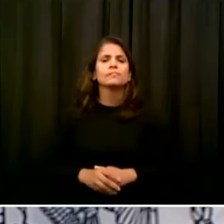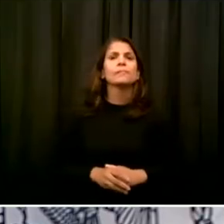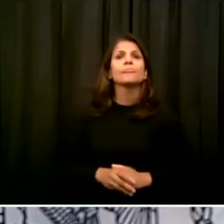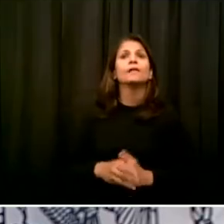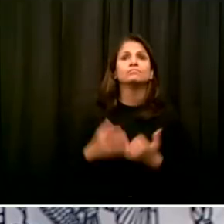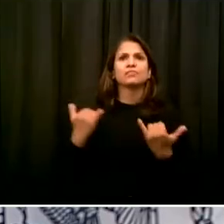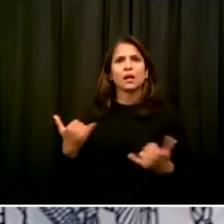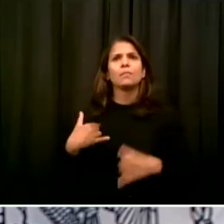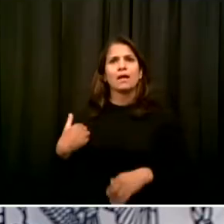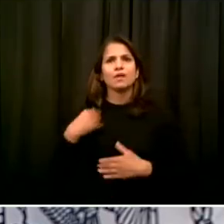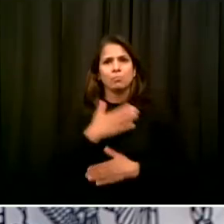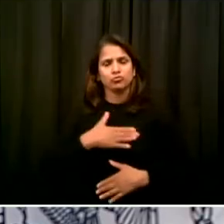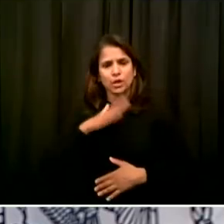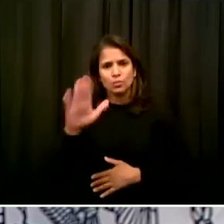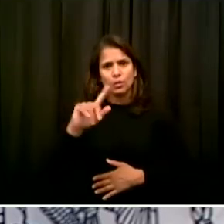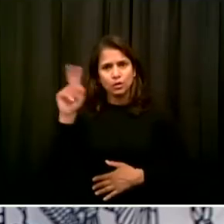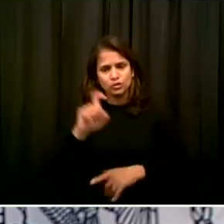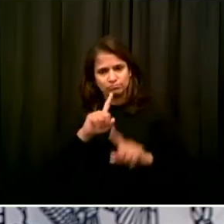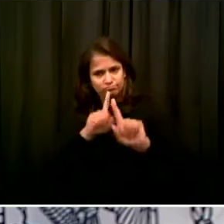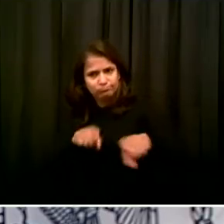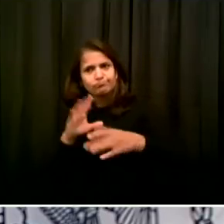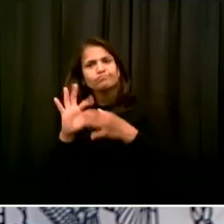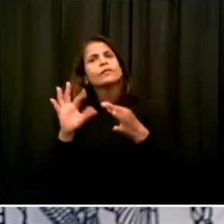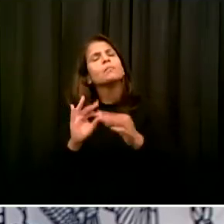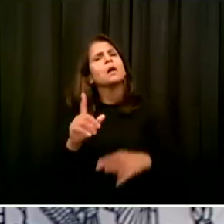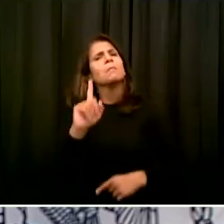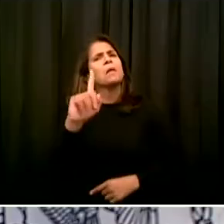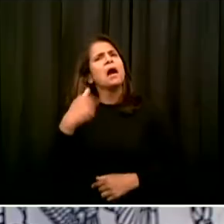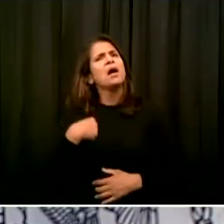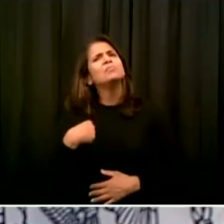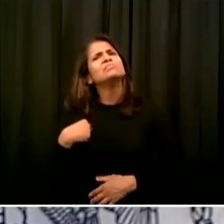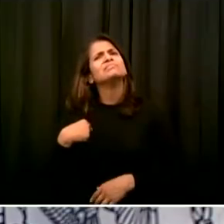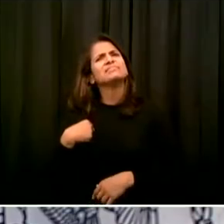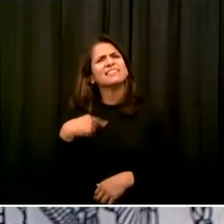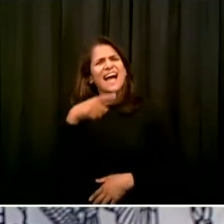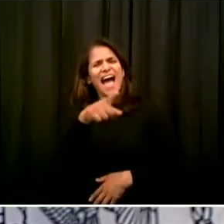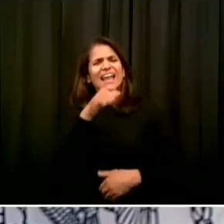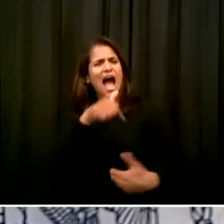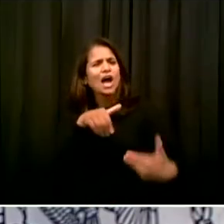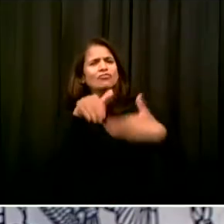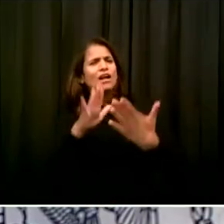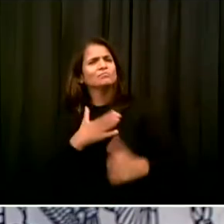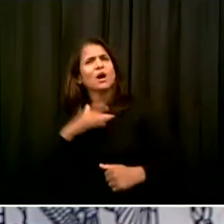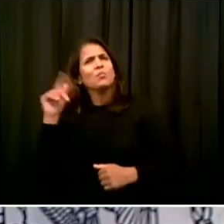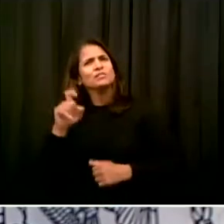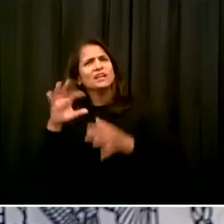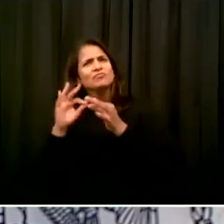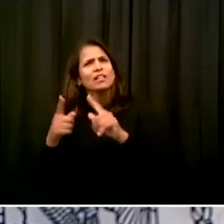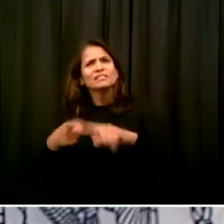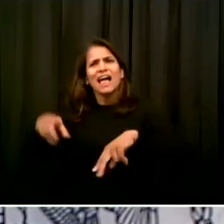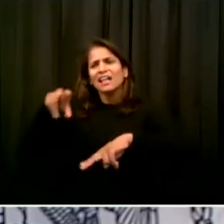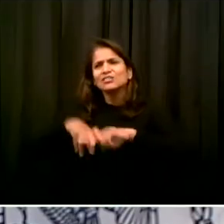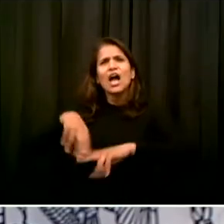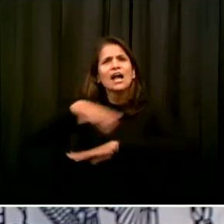WHAVE DONE. I APPRECIATE THAT BUTOU Y DID NOT